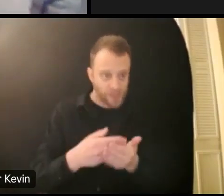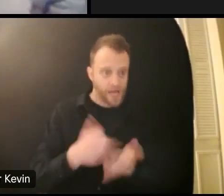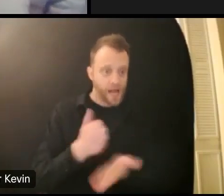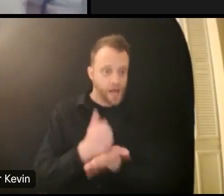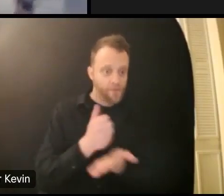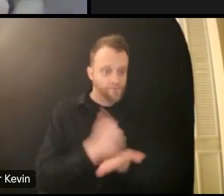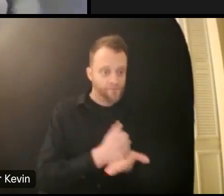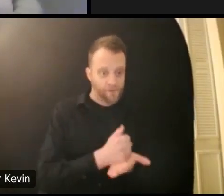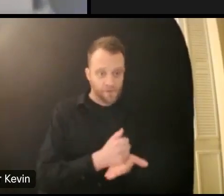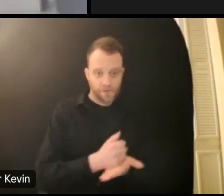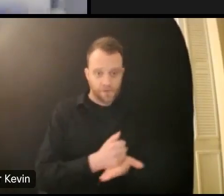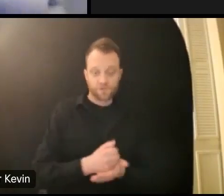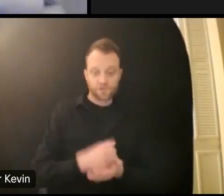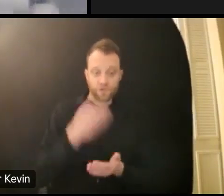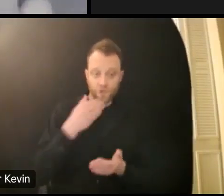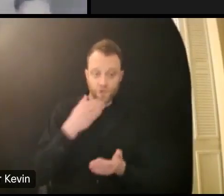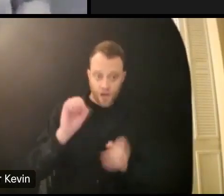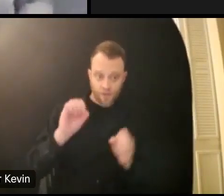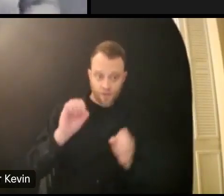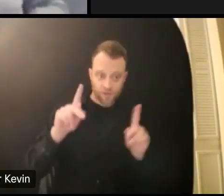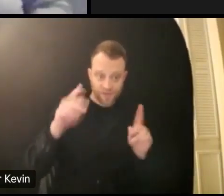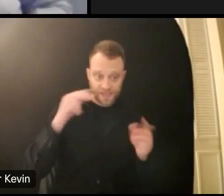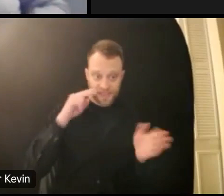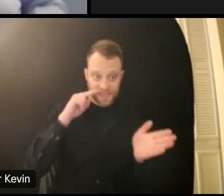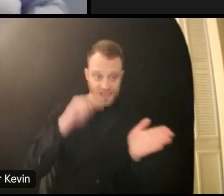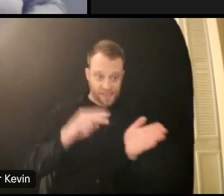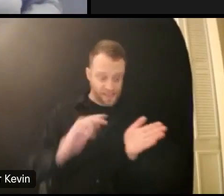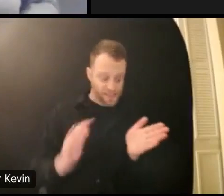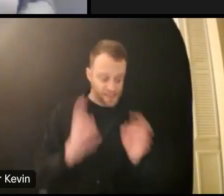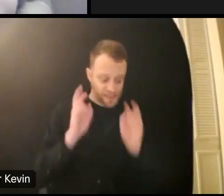see what issues you're dealing with or what your concerns are